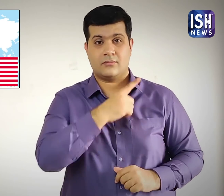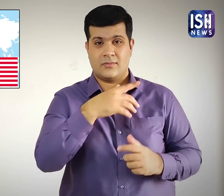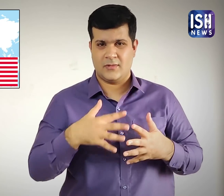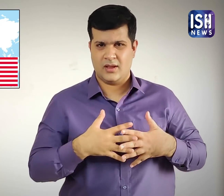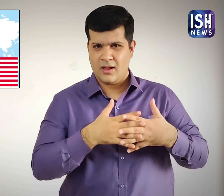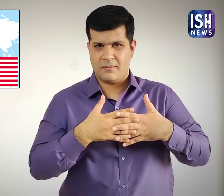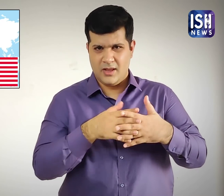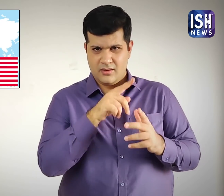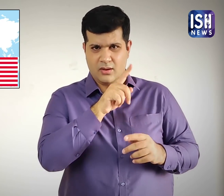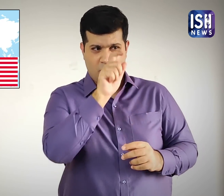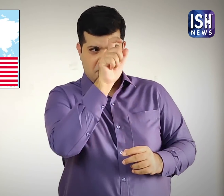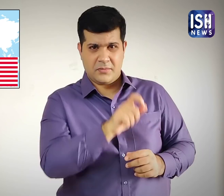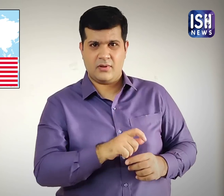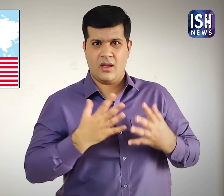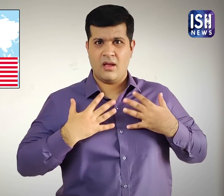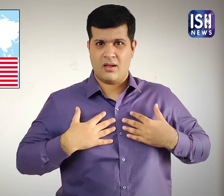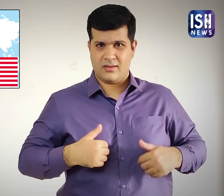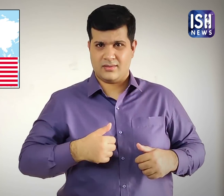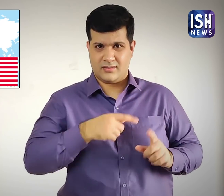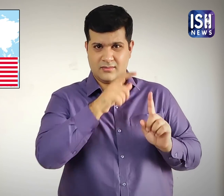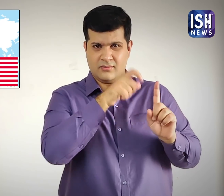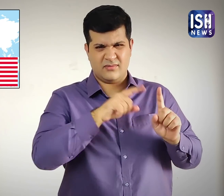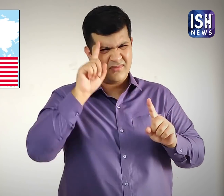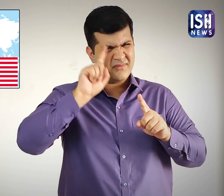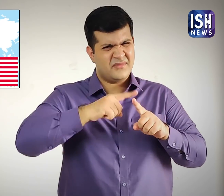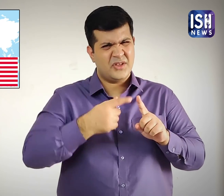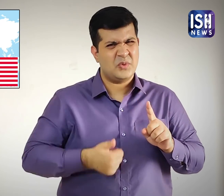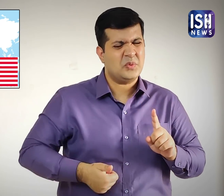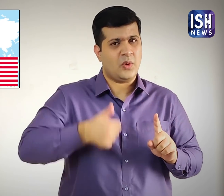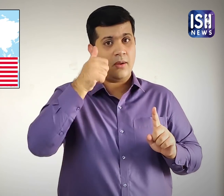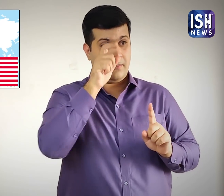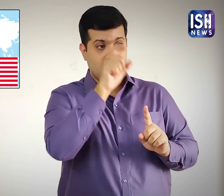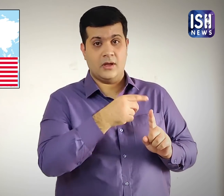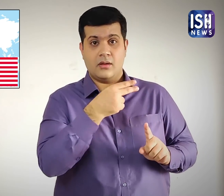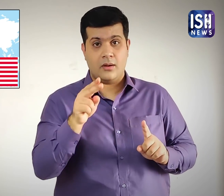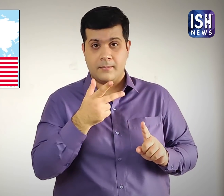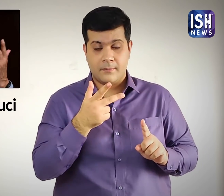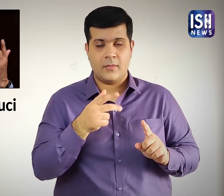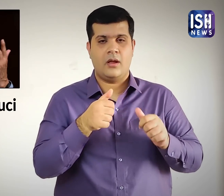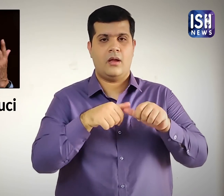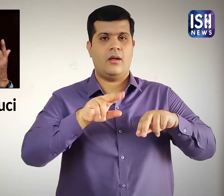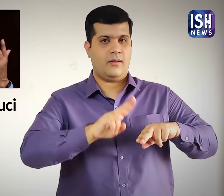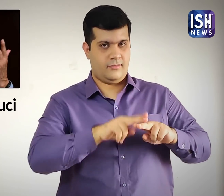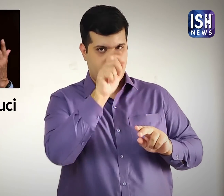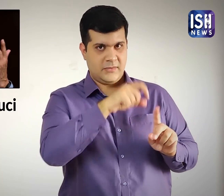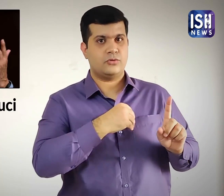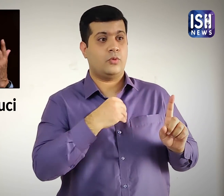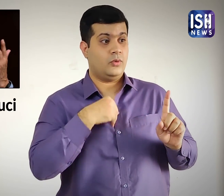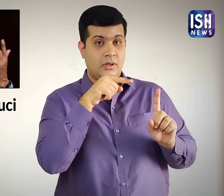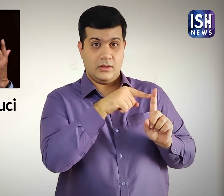Dr Anthony Fauci, USA's top health expert